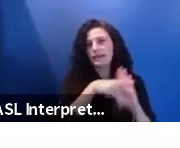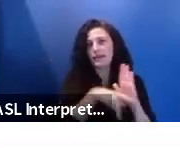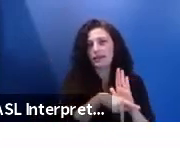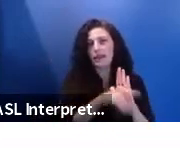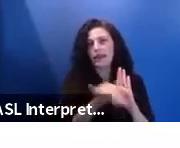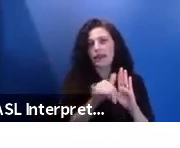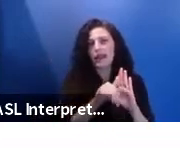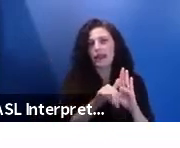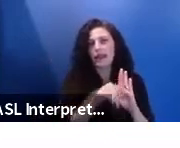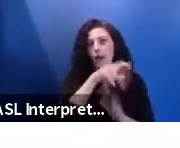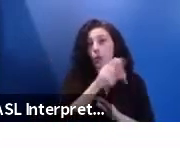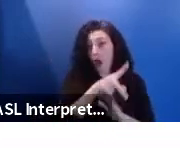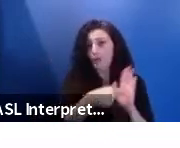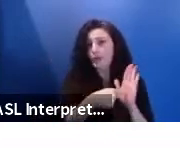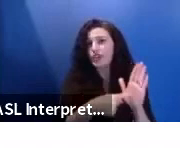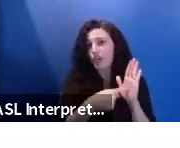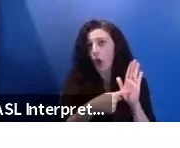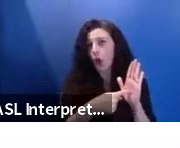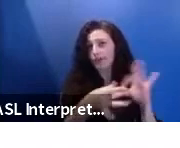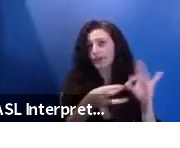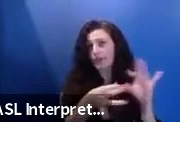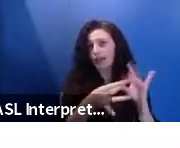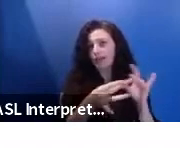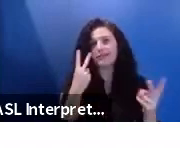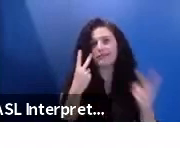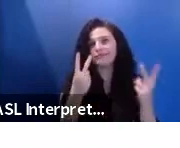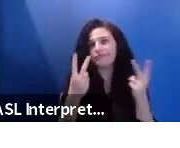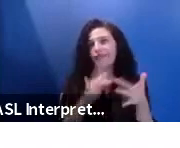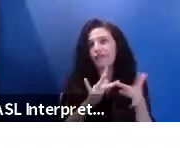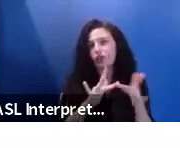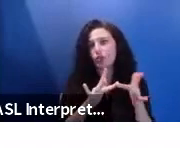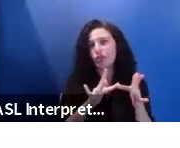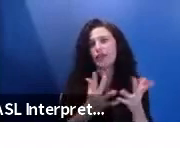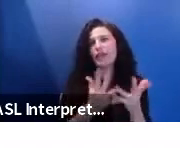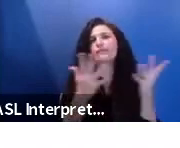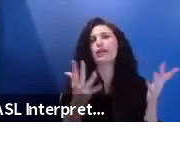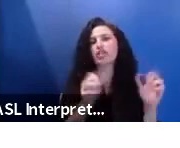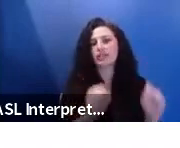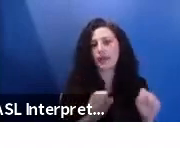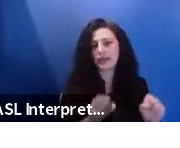being done virtually as much as possible, or if for some reason it can't be done virtually that it be done in a separate area,